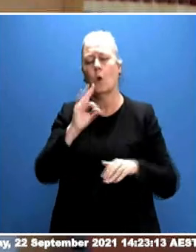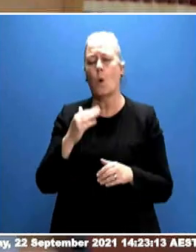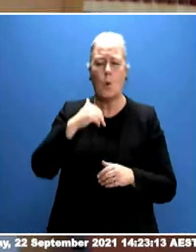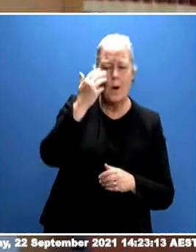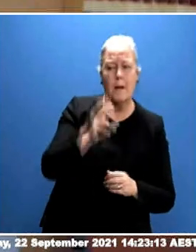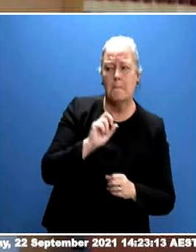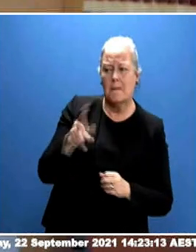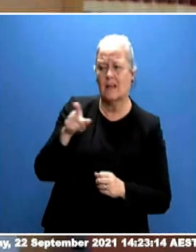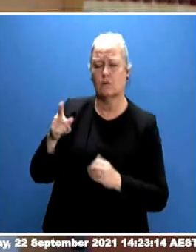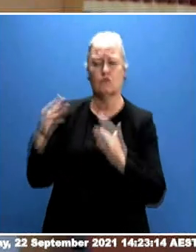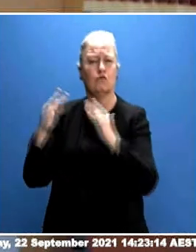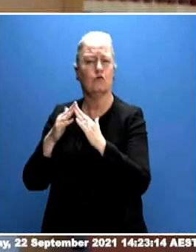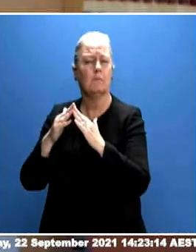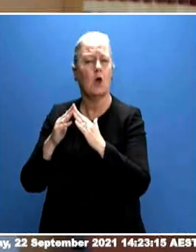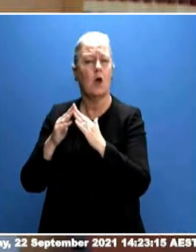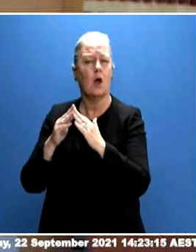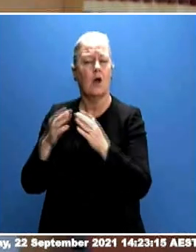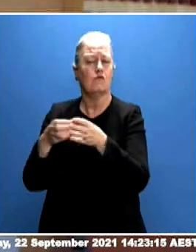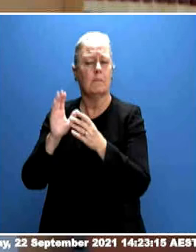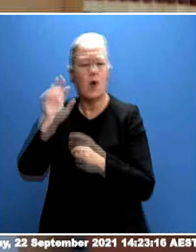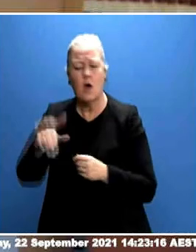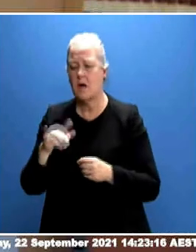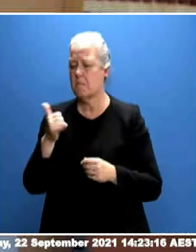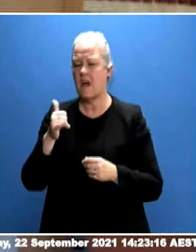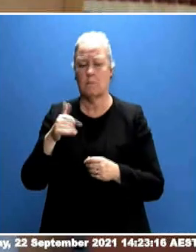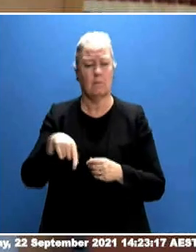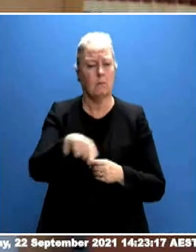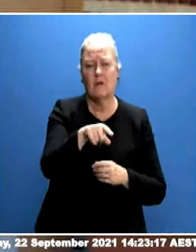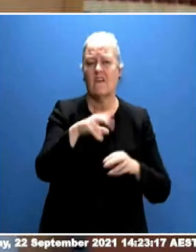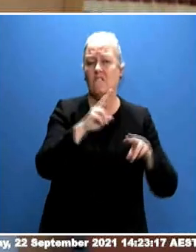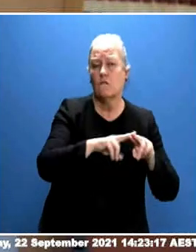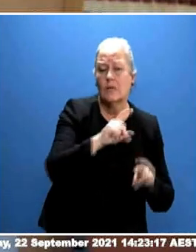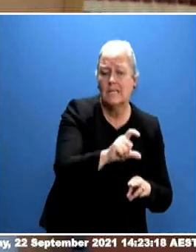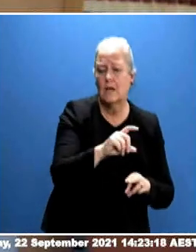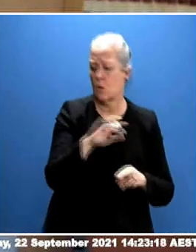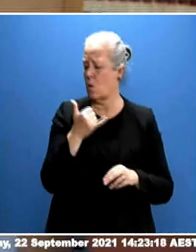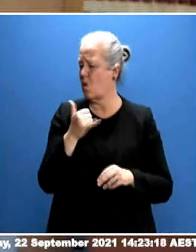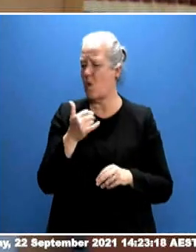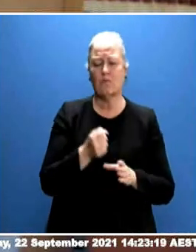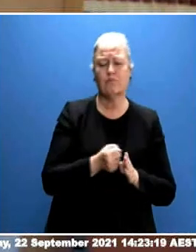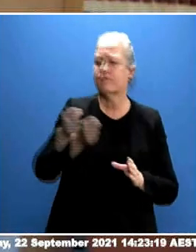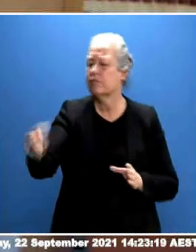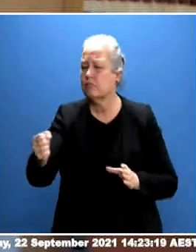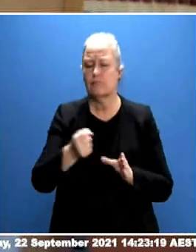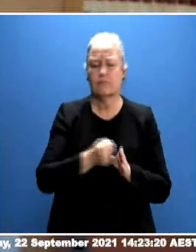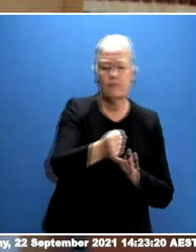They can be in a therapeutic high needs placement. They can be --- some of our children come from mental health facilities and